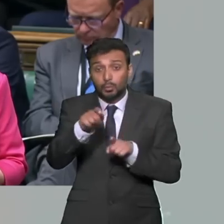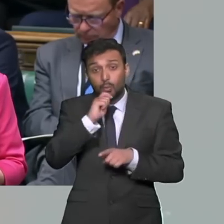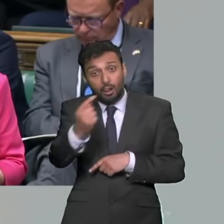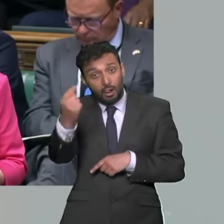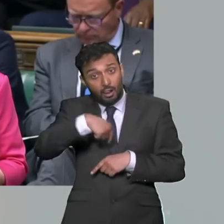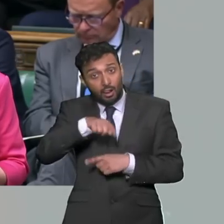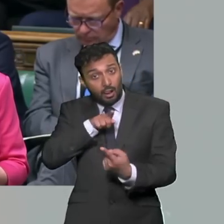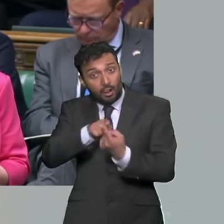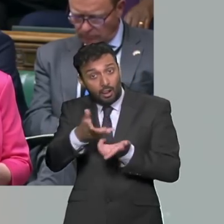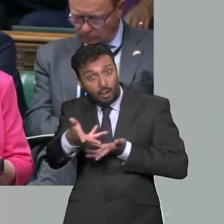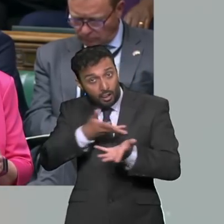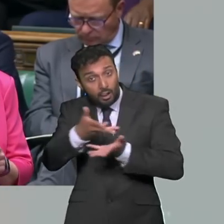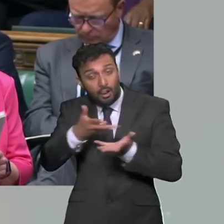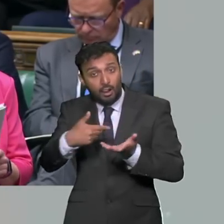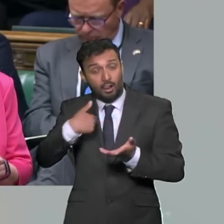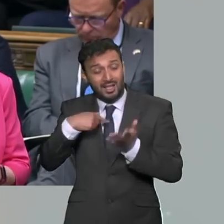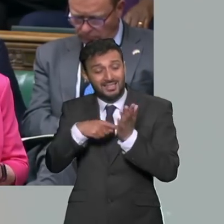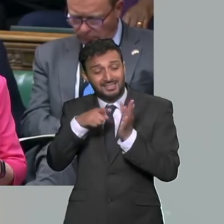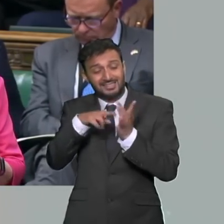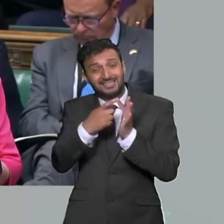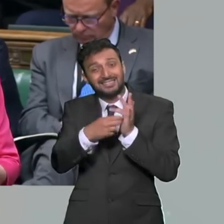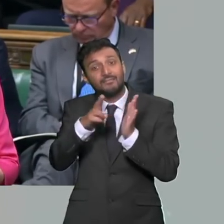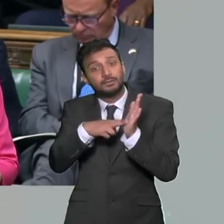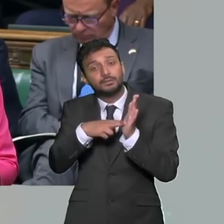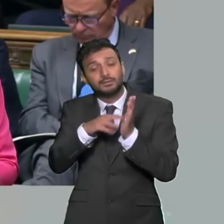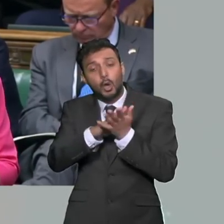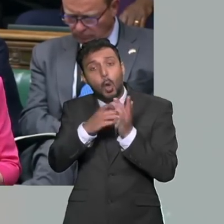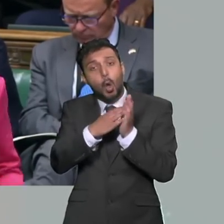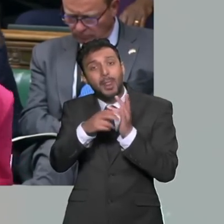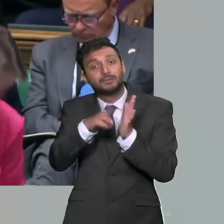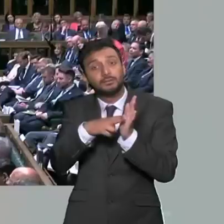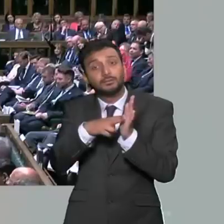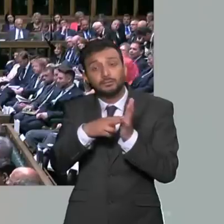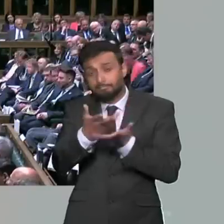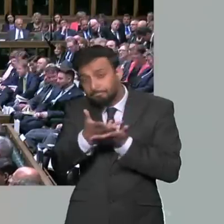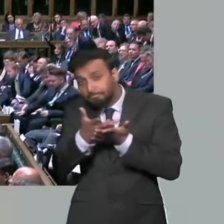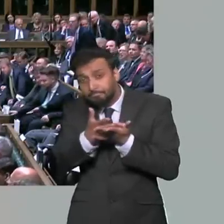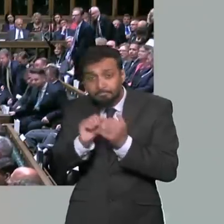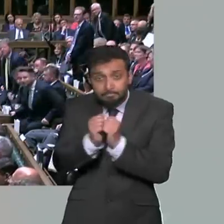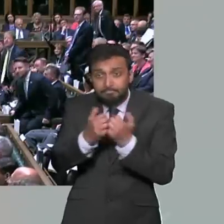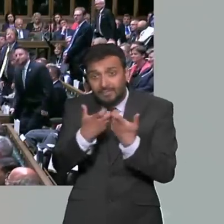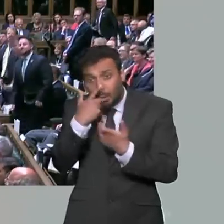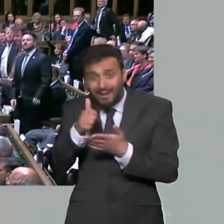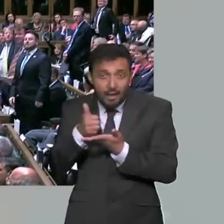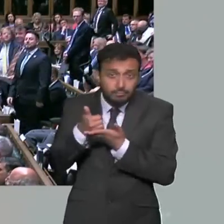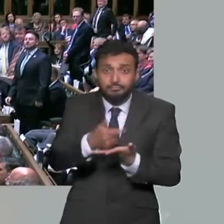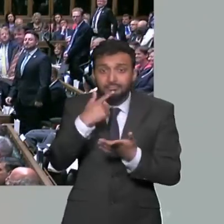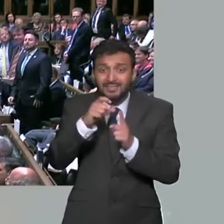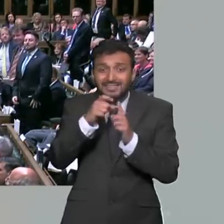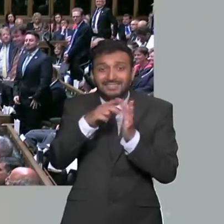how we can progress our plans for Devon? The Prime Minister Yes, of course.